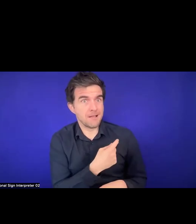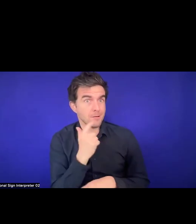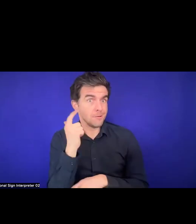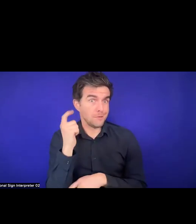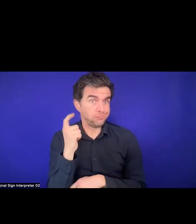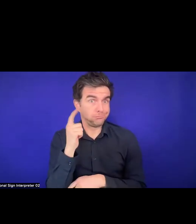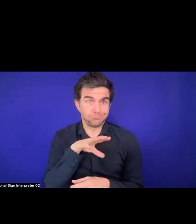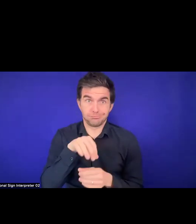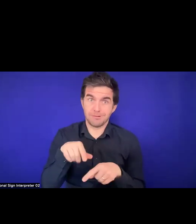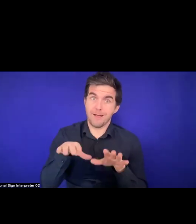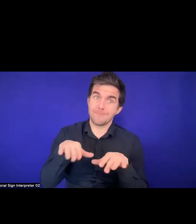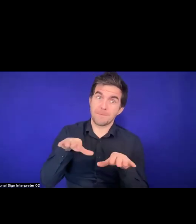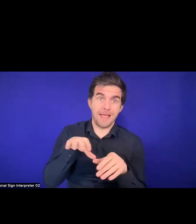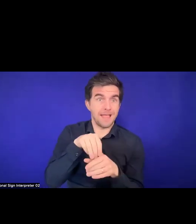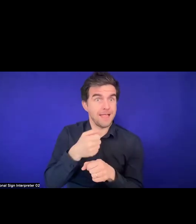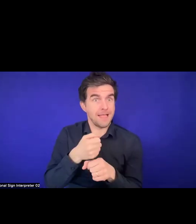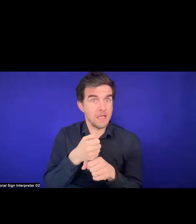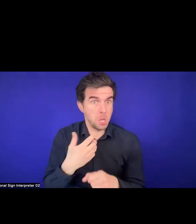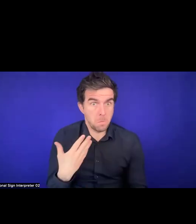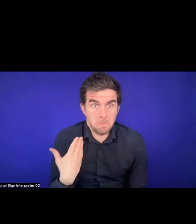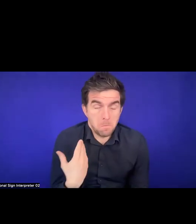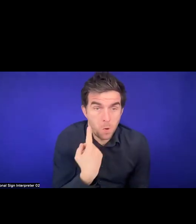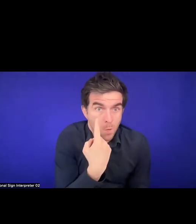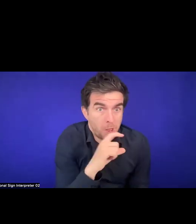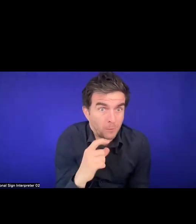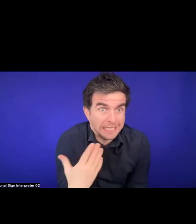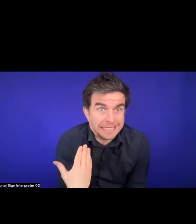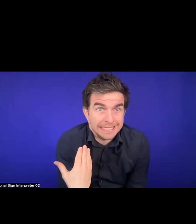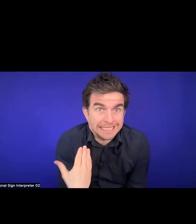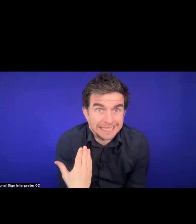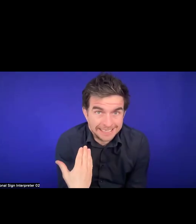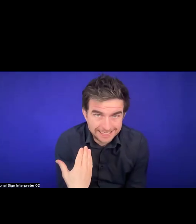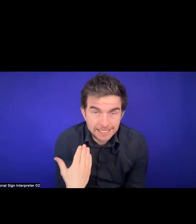last week, so since everything is very new to us, we are just going to focus on the